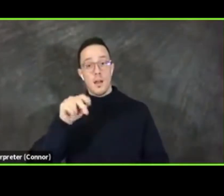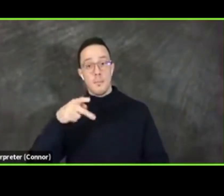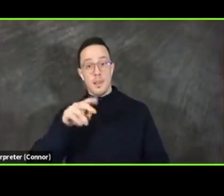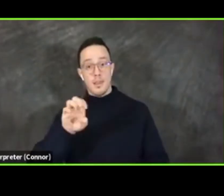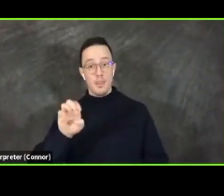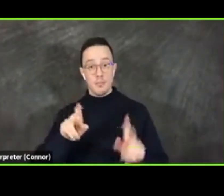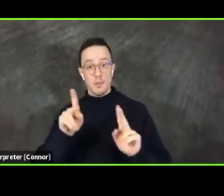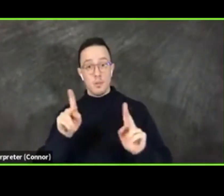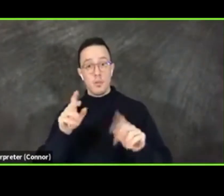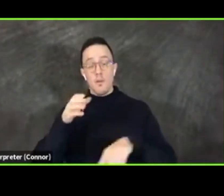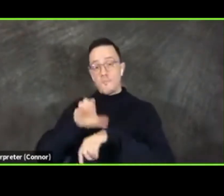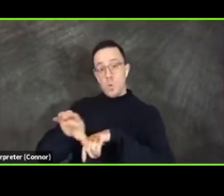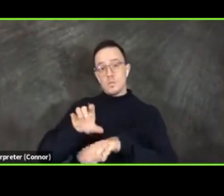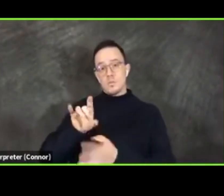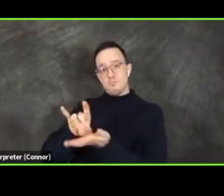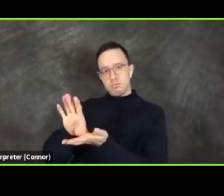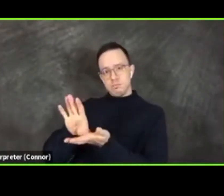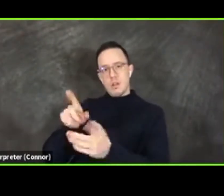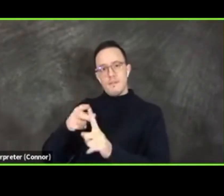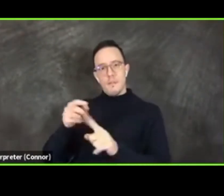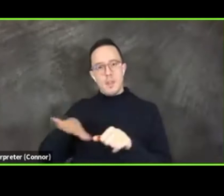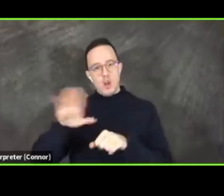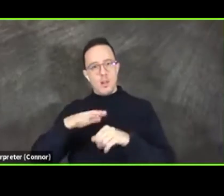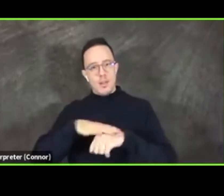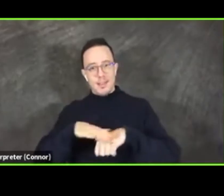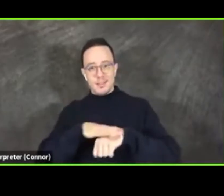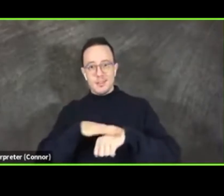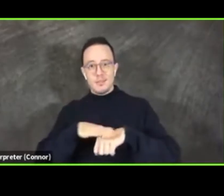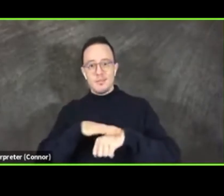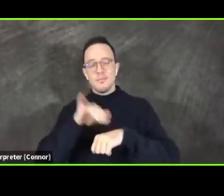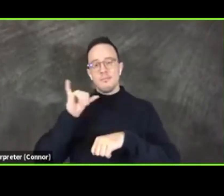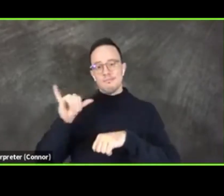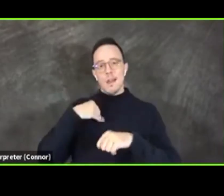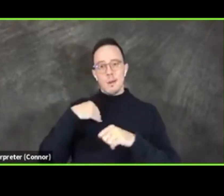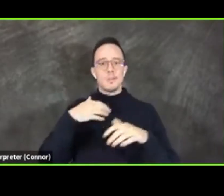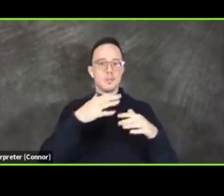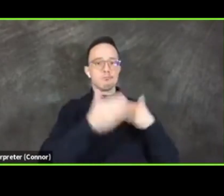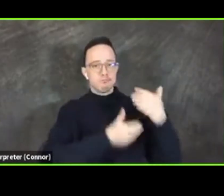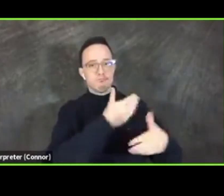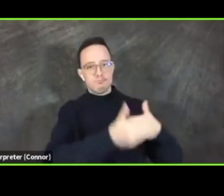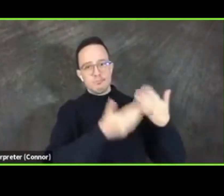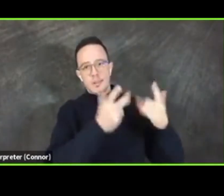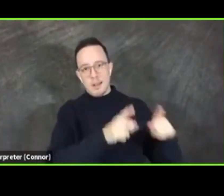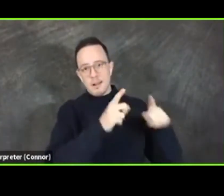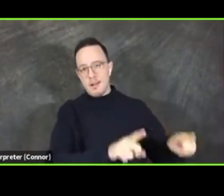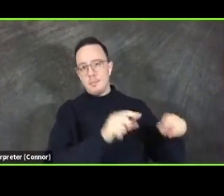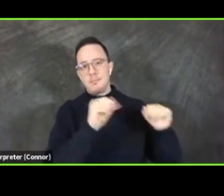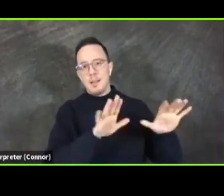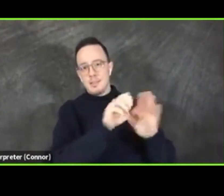LANDS IN AN ONGOING SERIES OF VIOLENT REMOVALS AND RELOCATIONS. ALTHOUGH NEW YORK CITY IS HOME TO THE LARGEST URBAN